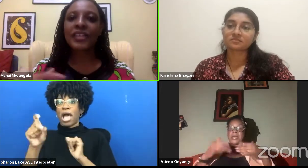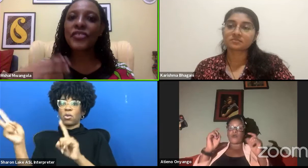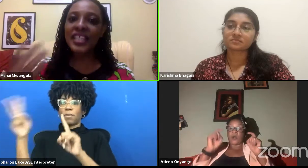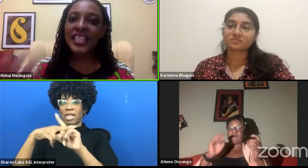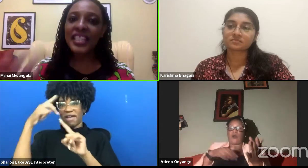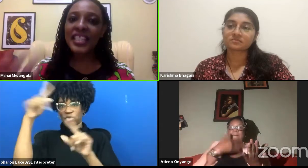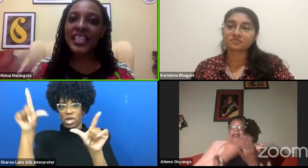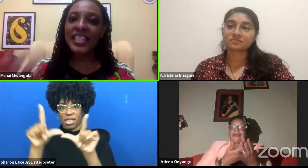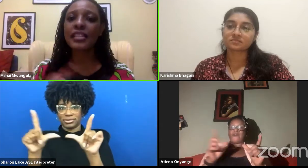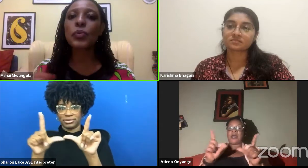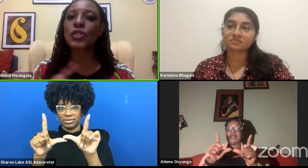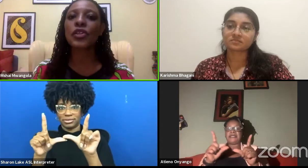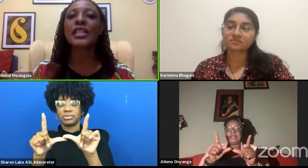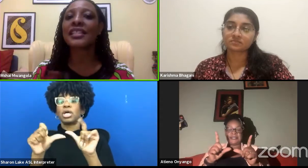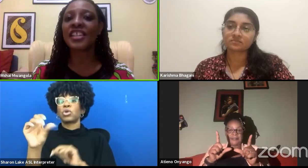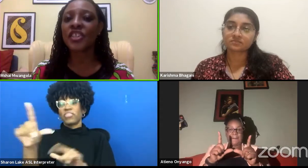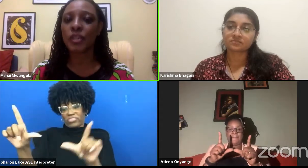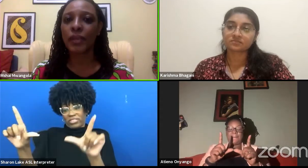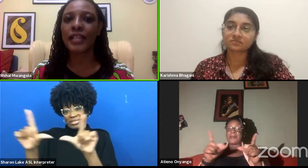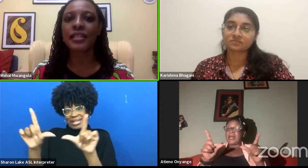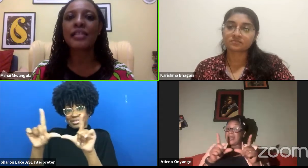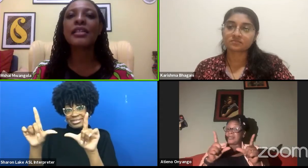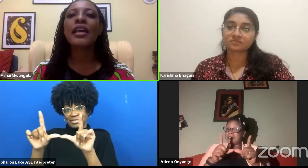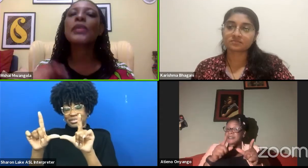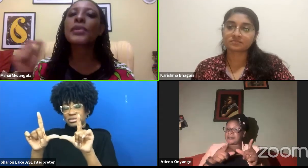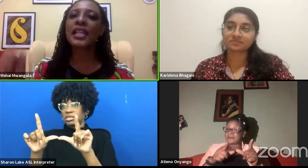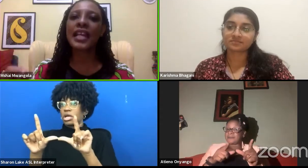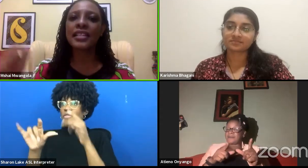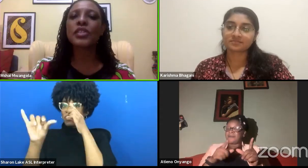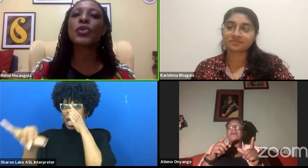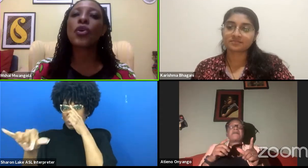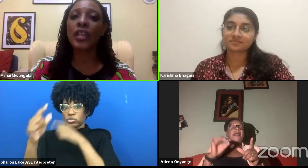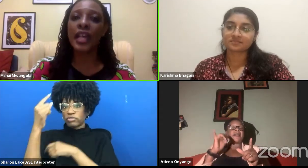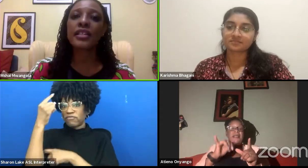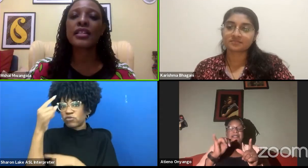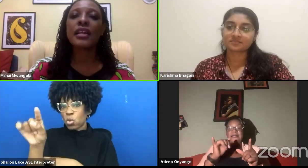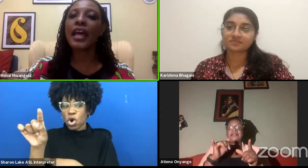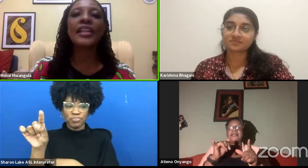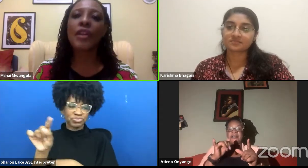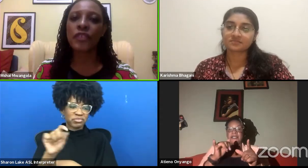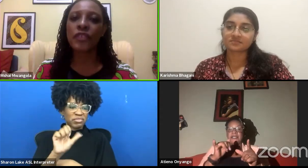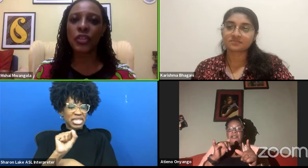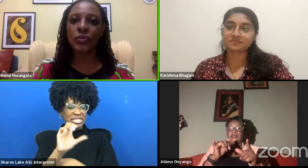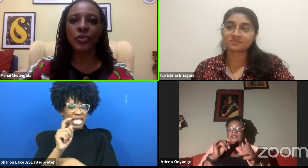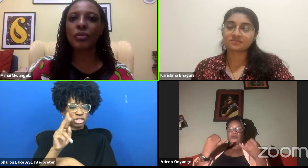Interestingly, the license was not a censorship license. It was a license to collect any revenue,